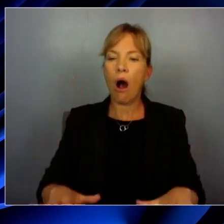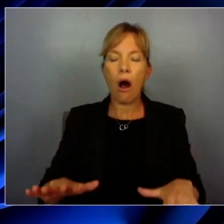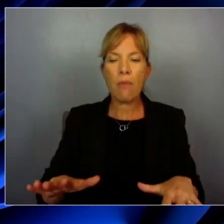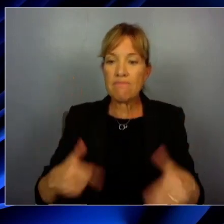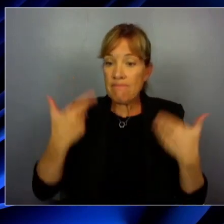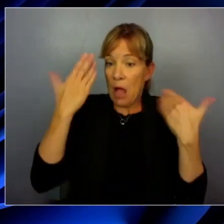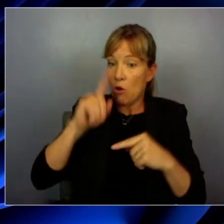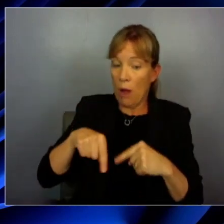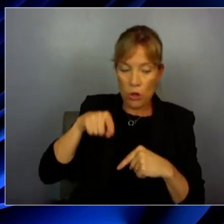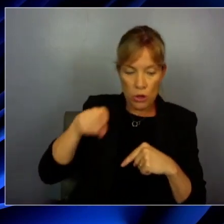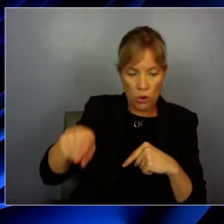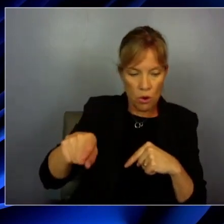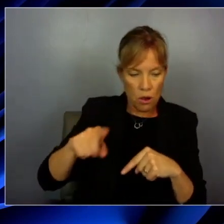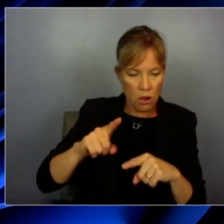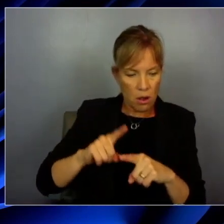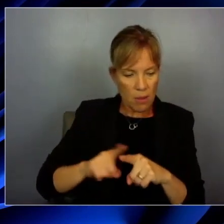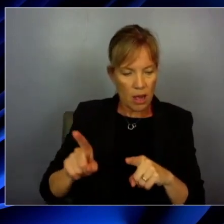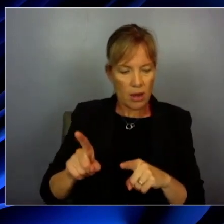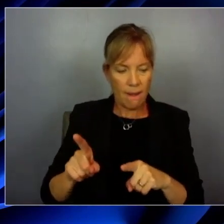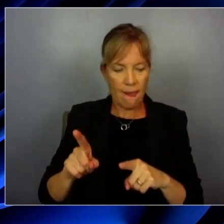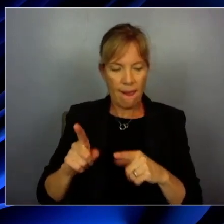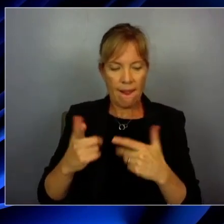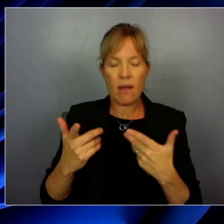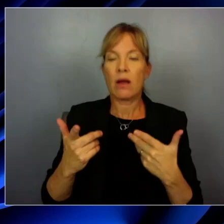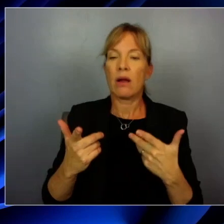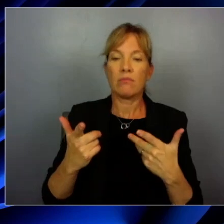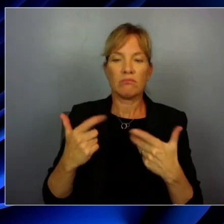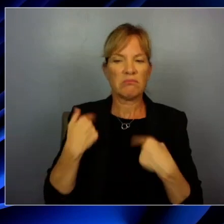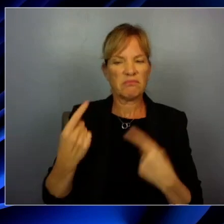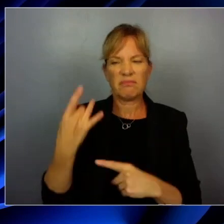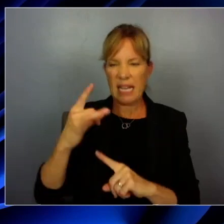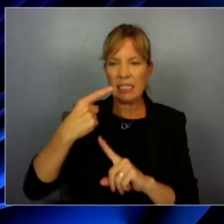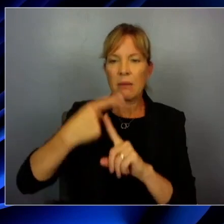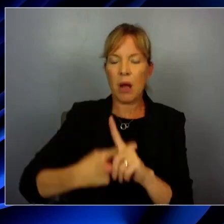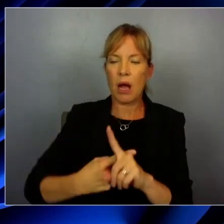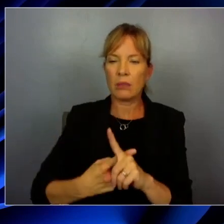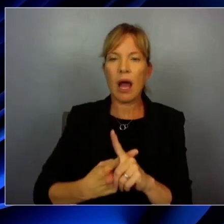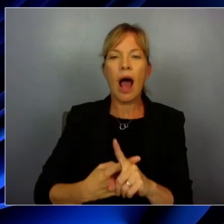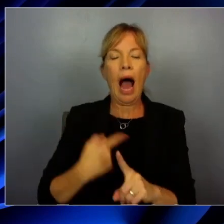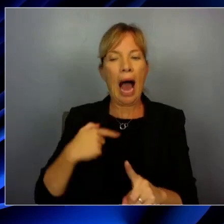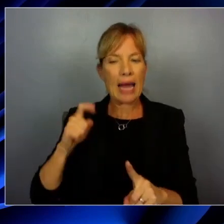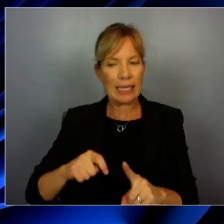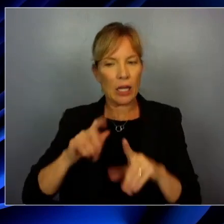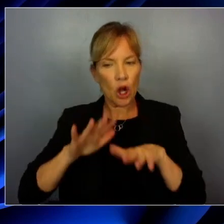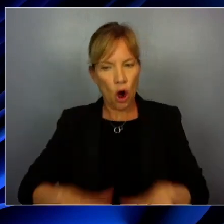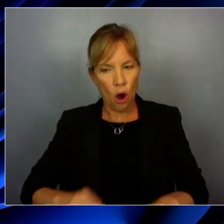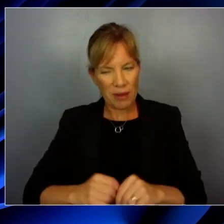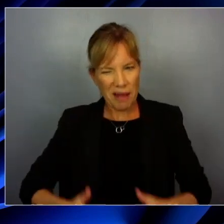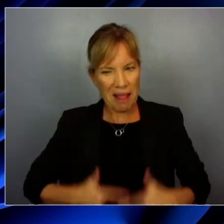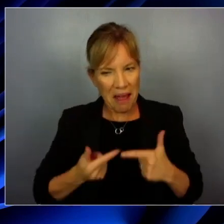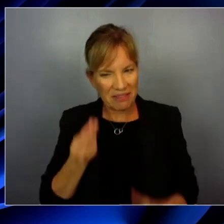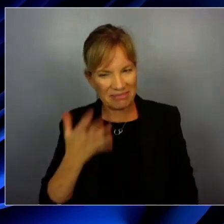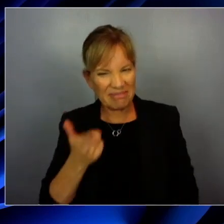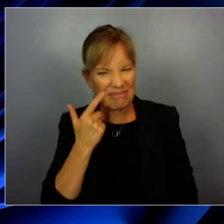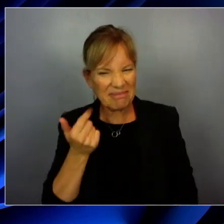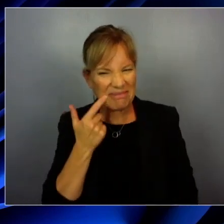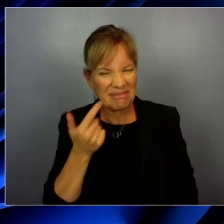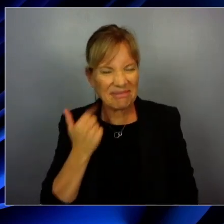but over the last 18 months or so I could use some calm in my life. Calm and reassuring,